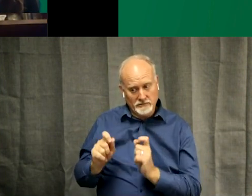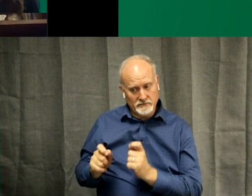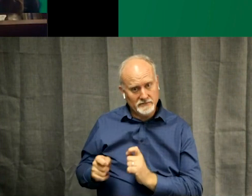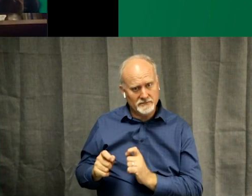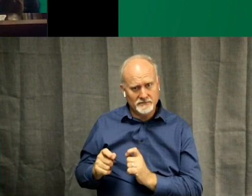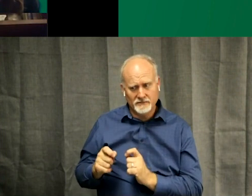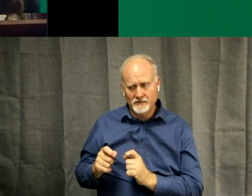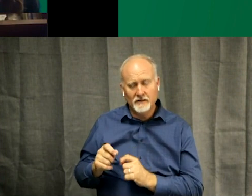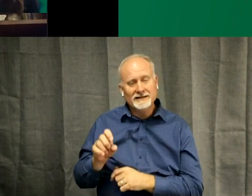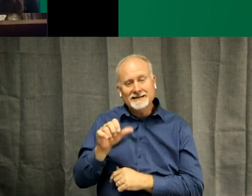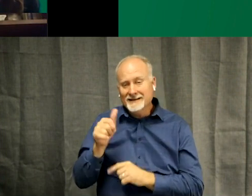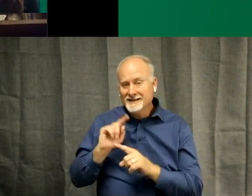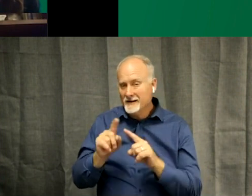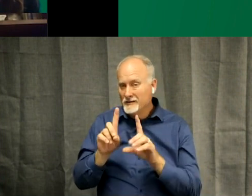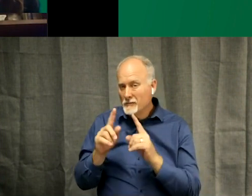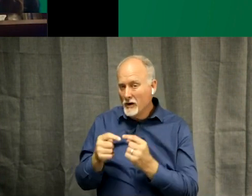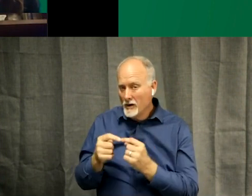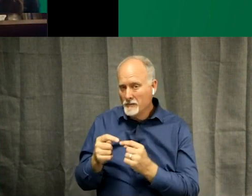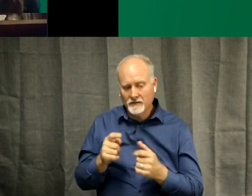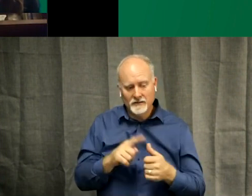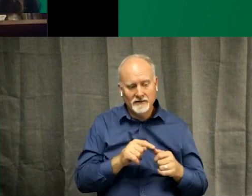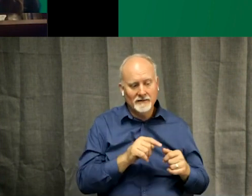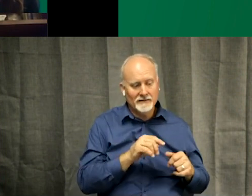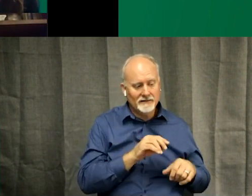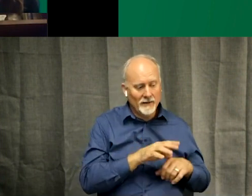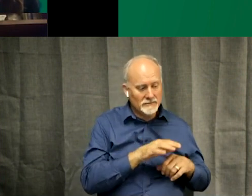10 departments within student affairs such as council services student health services